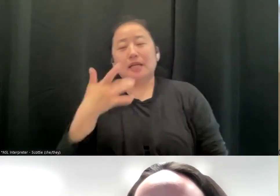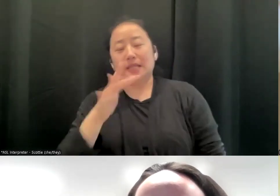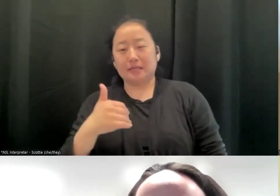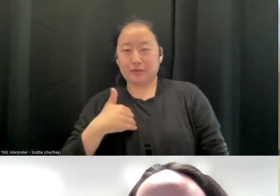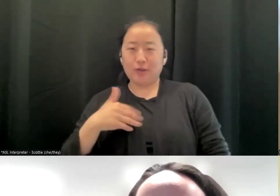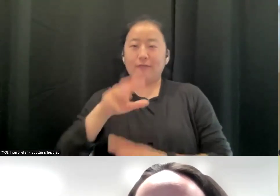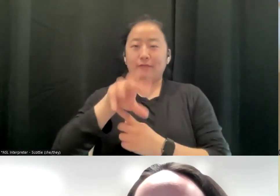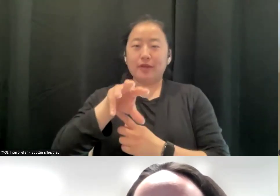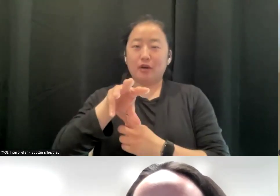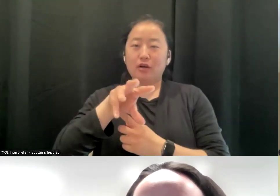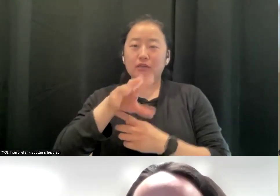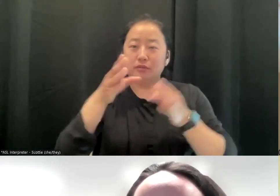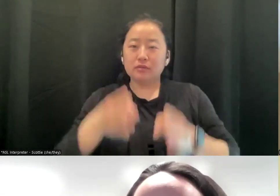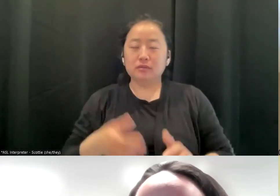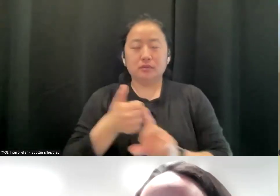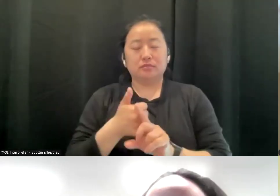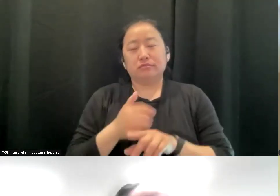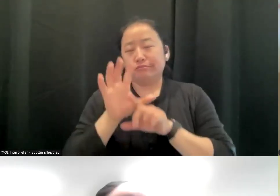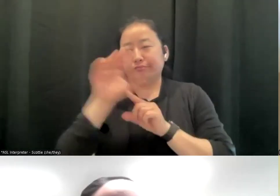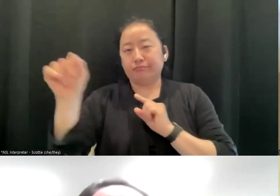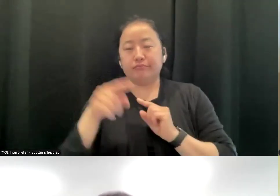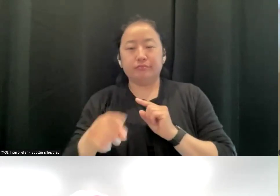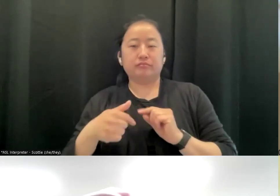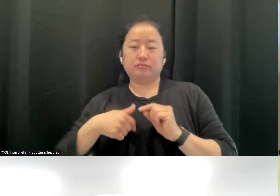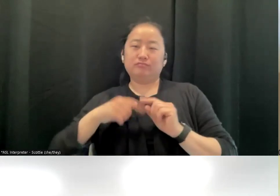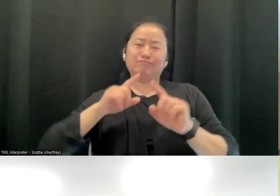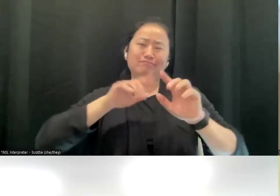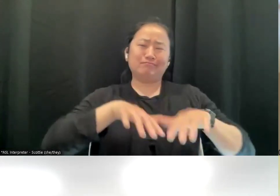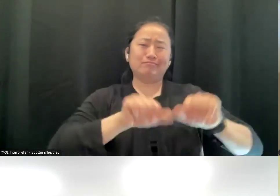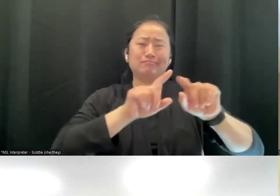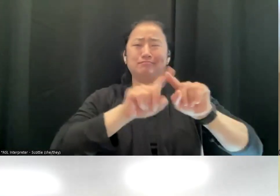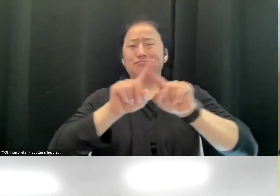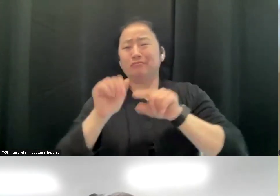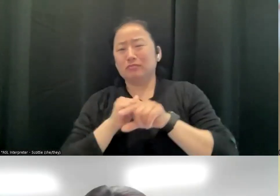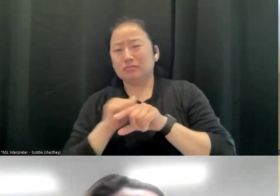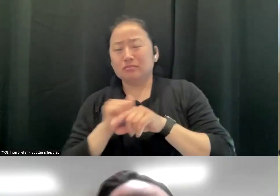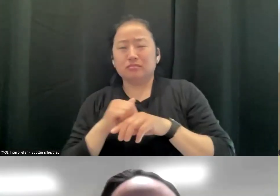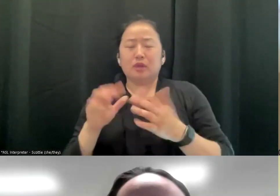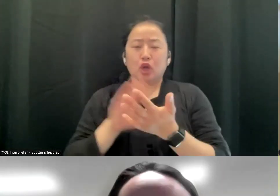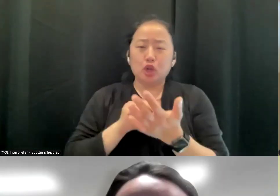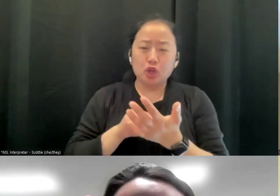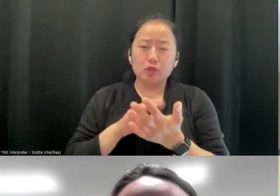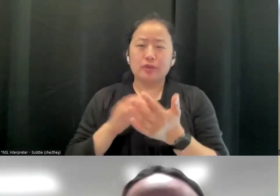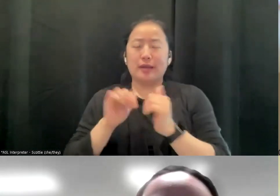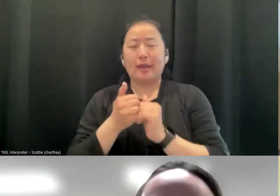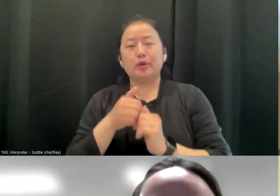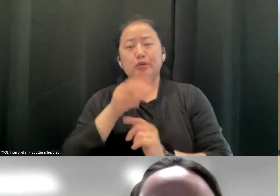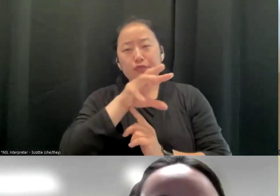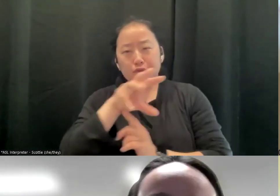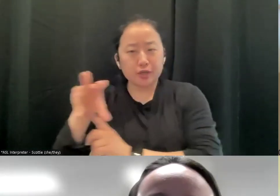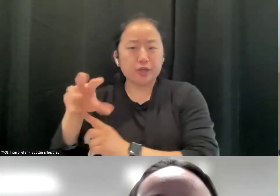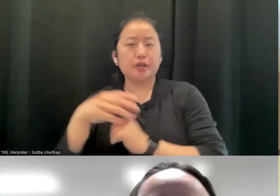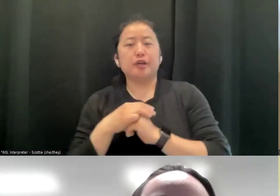who is amazing, how to film and capture people with different varieties of